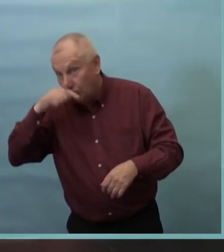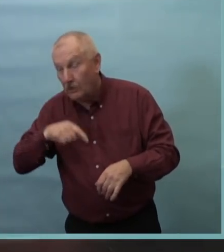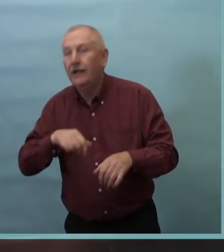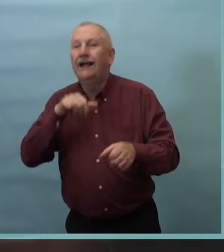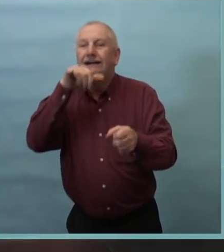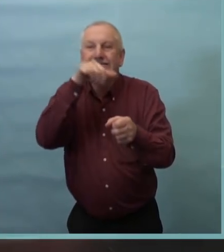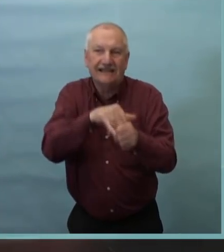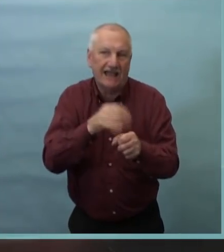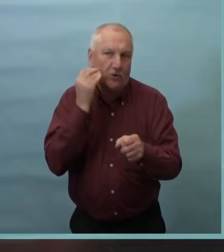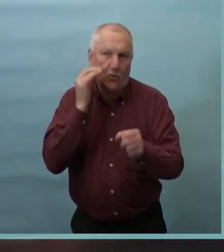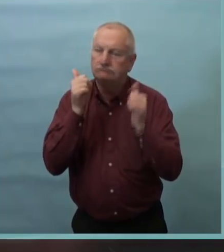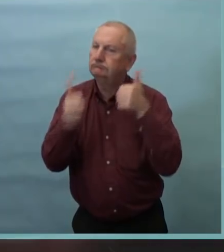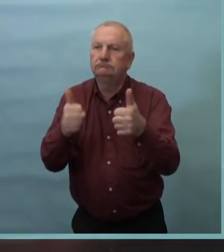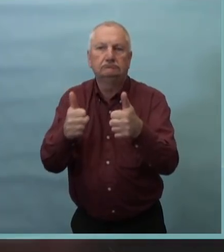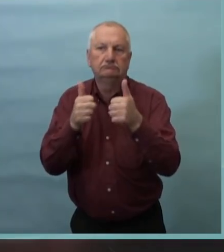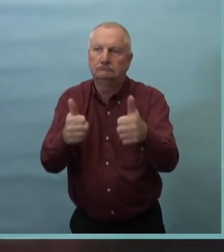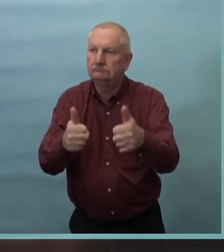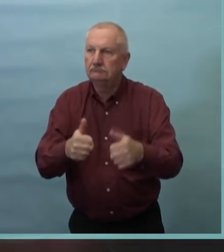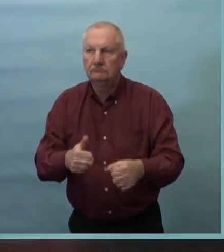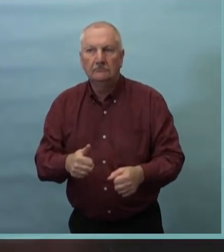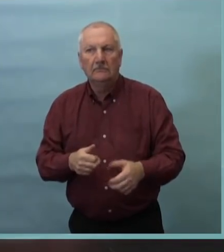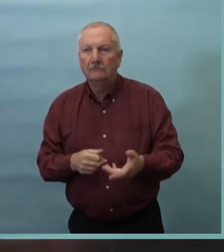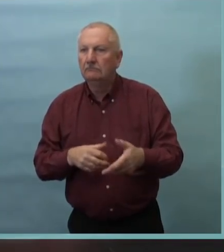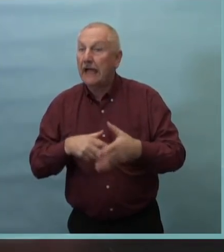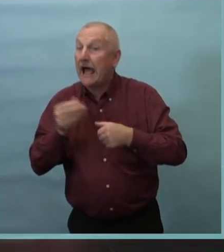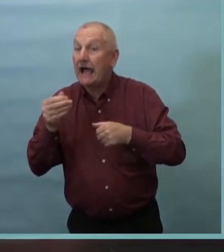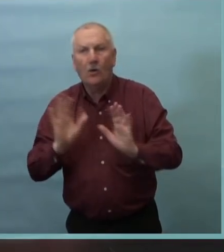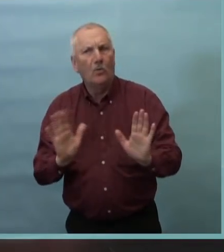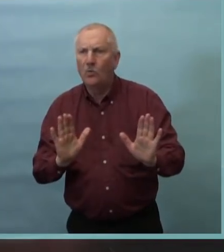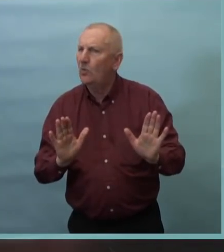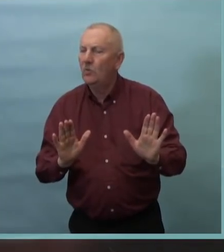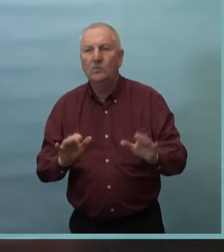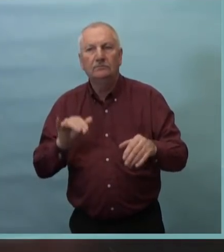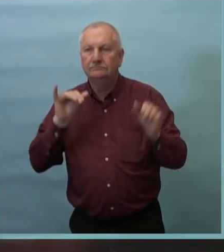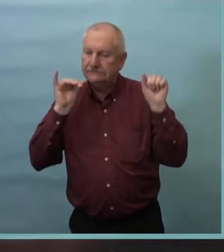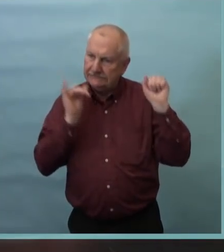any major outbreaks in personal care homes but that doesn't mean we don't